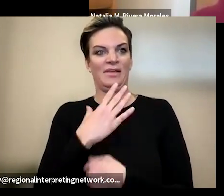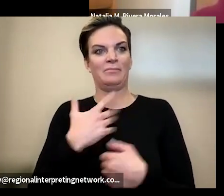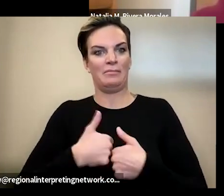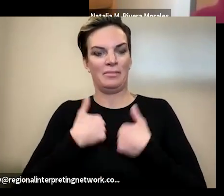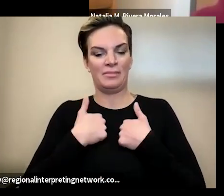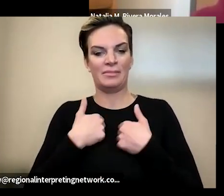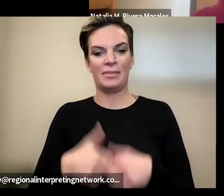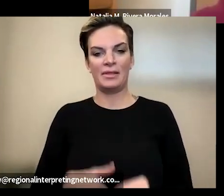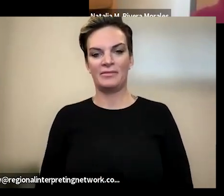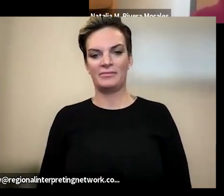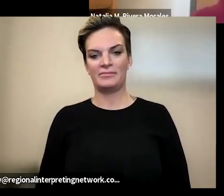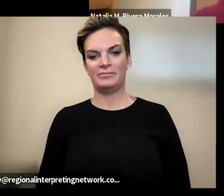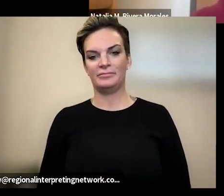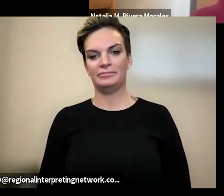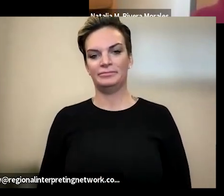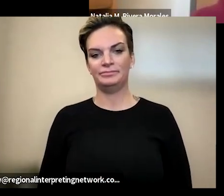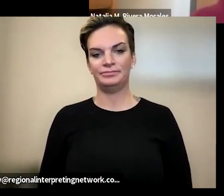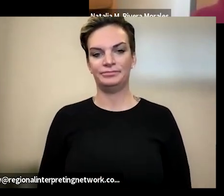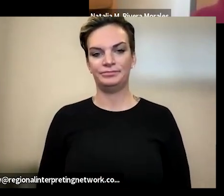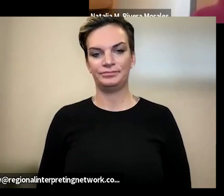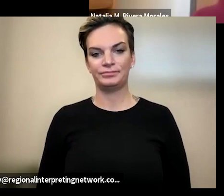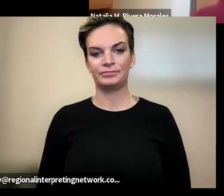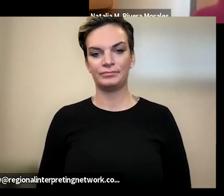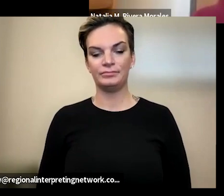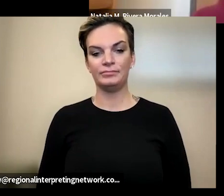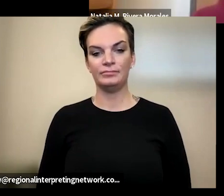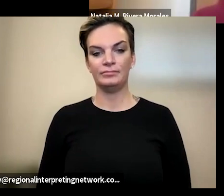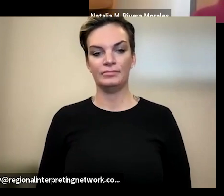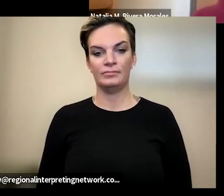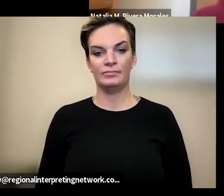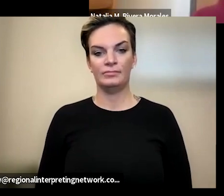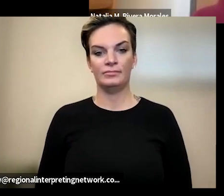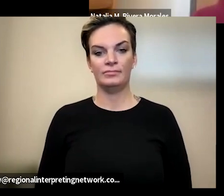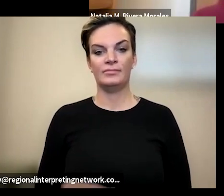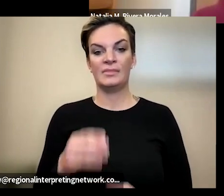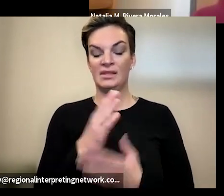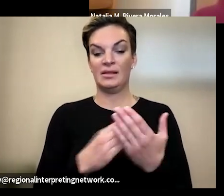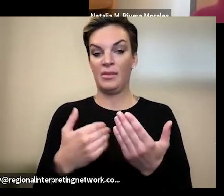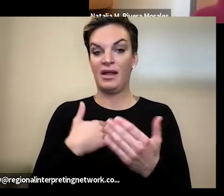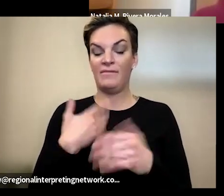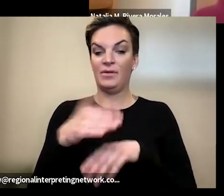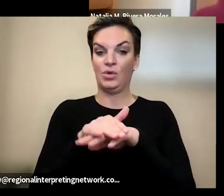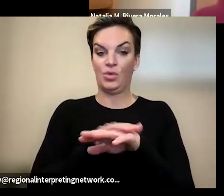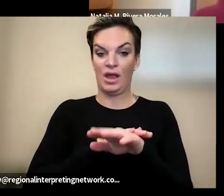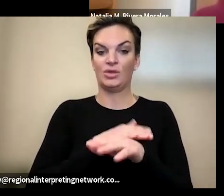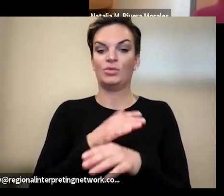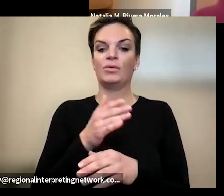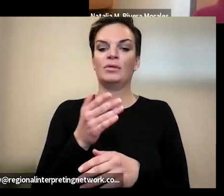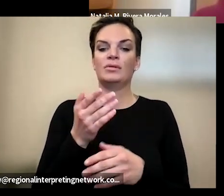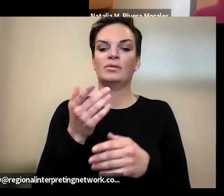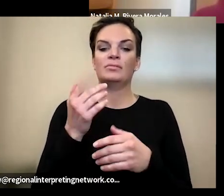And some people have a gradual onset, right? It's really, really different across different